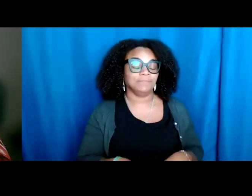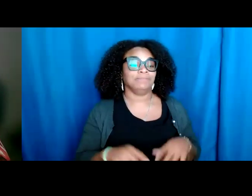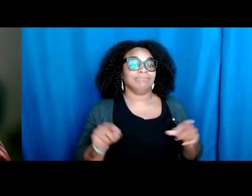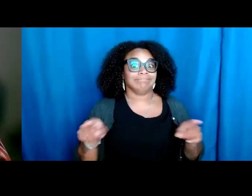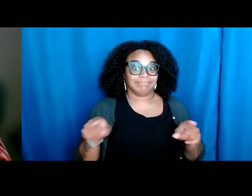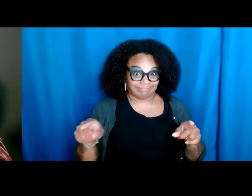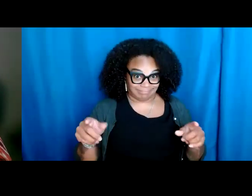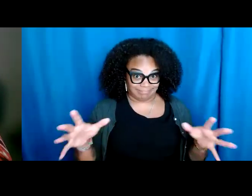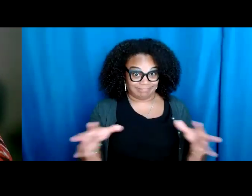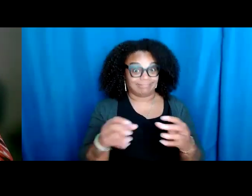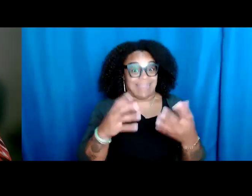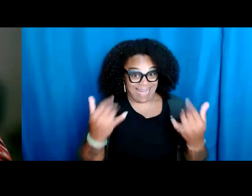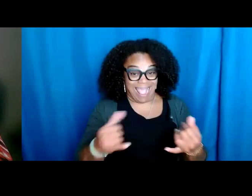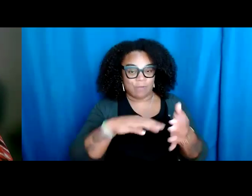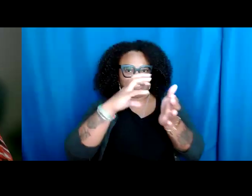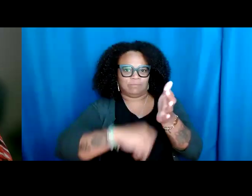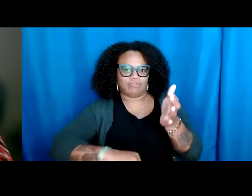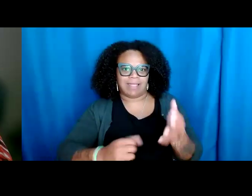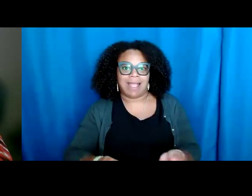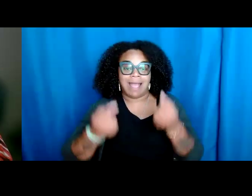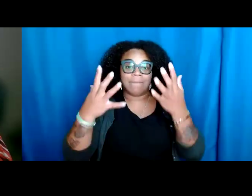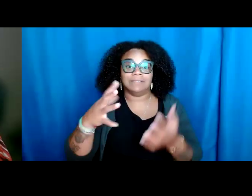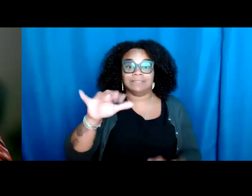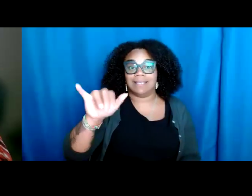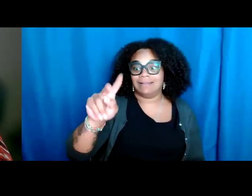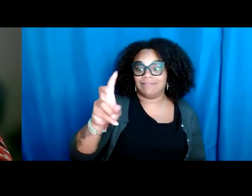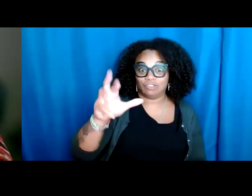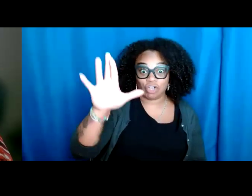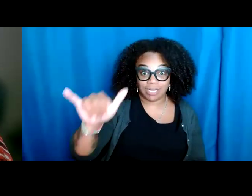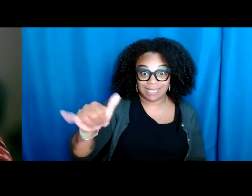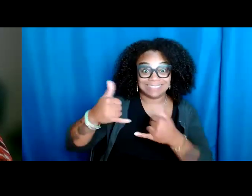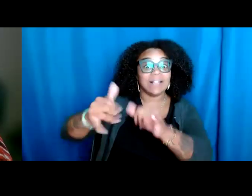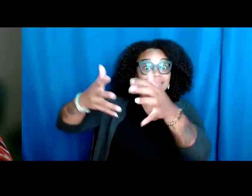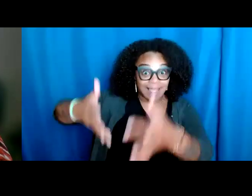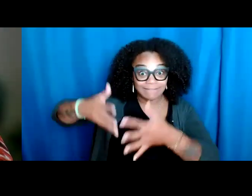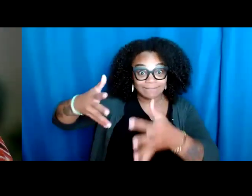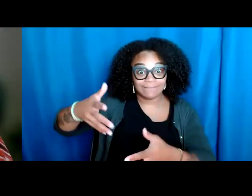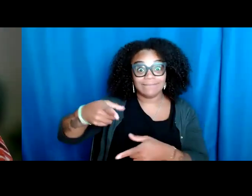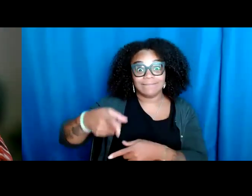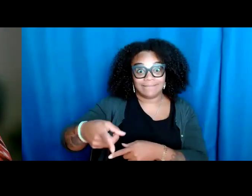you are going to subtract out how much inventory that you have left based on how much you paid for